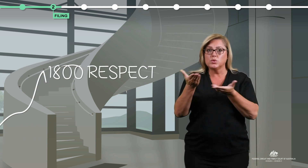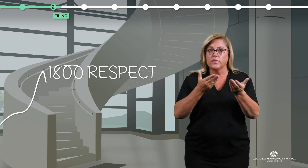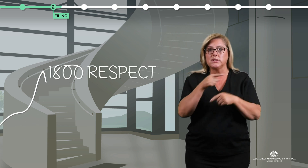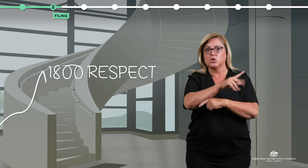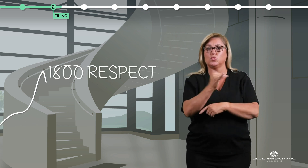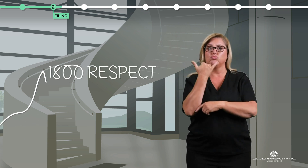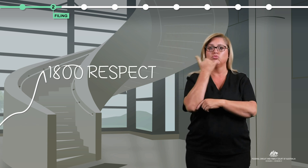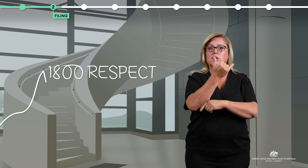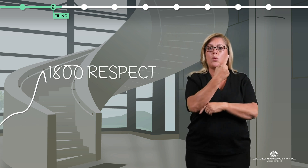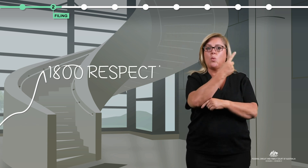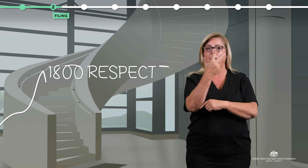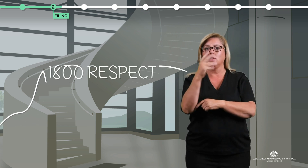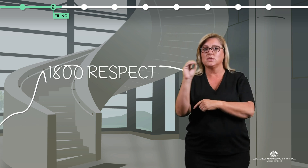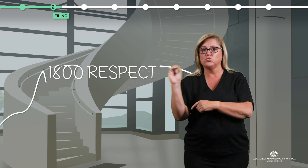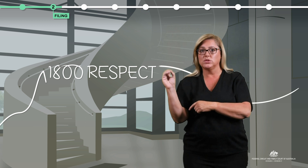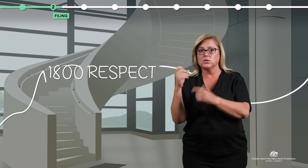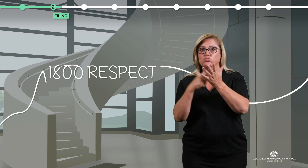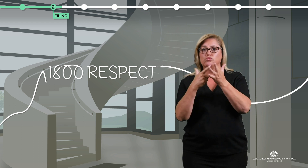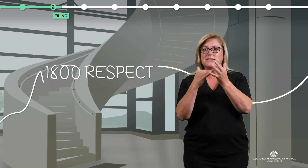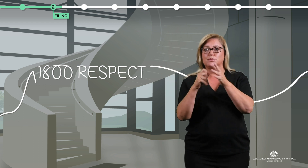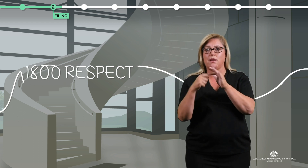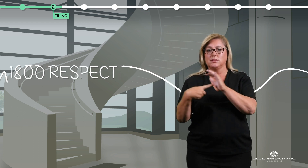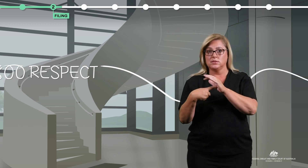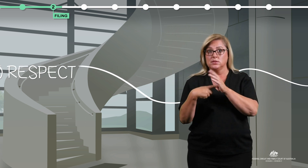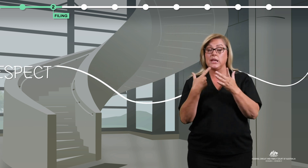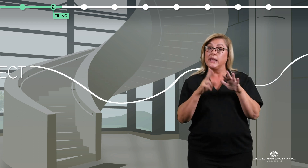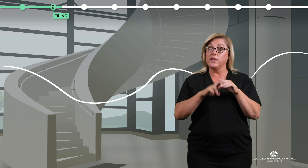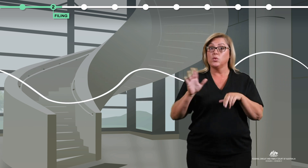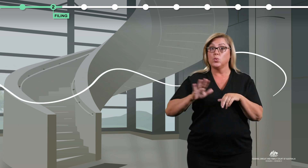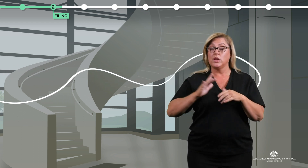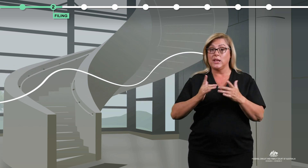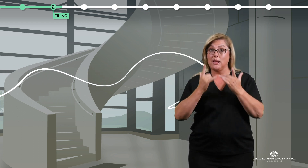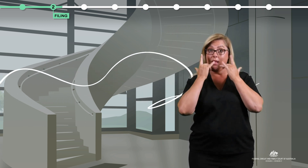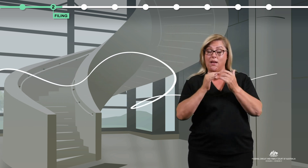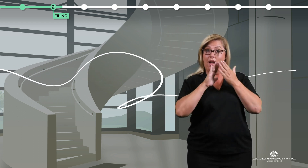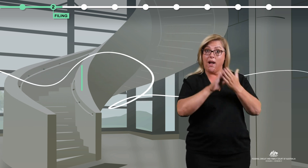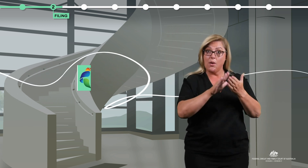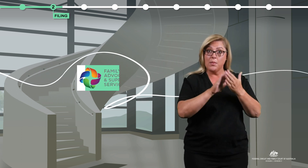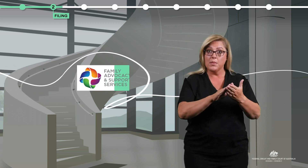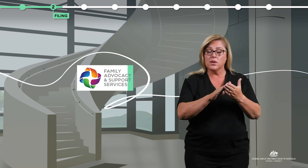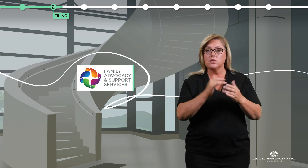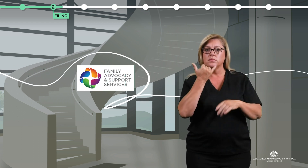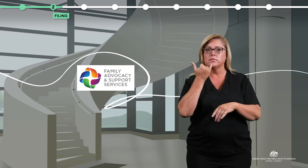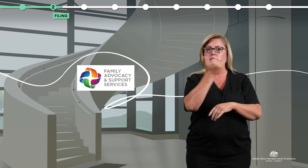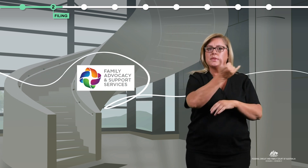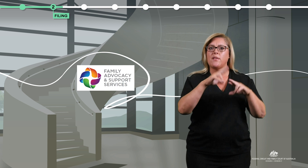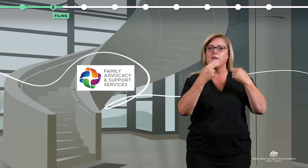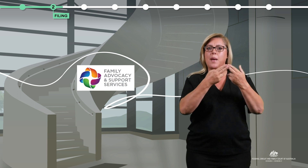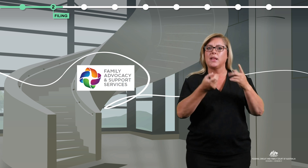call 1800 RESPECT. And if you need legal help or support with a Family Law issue